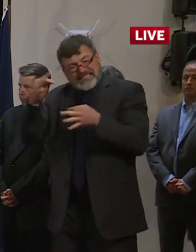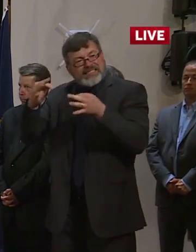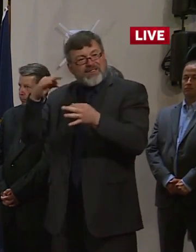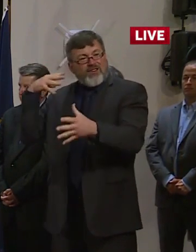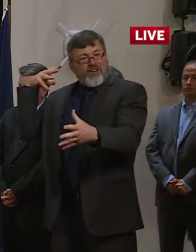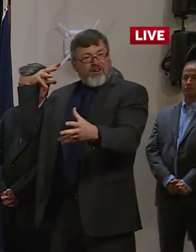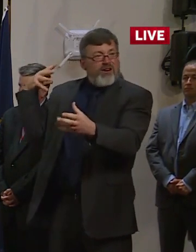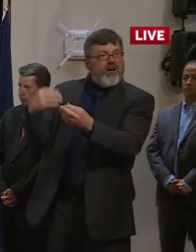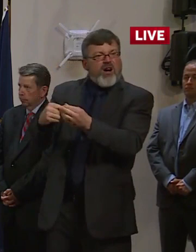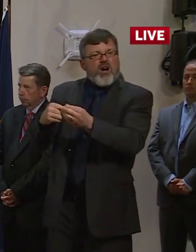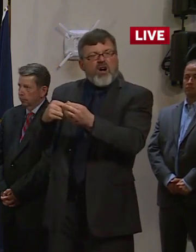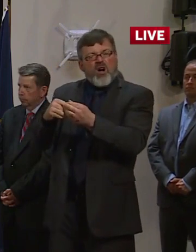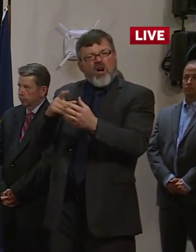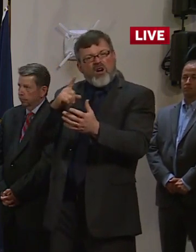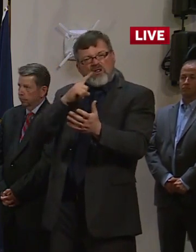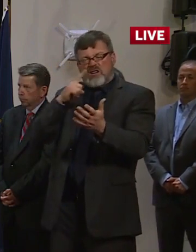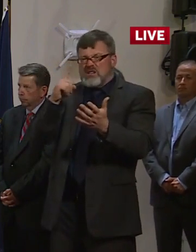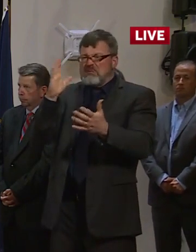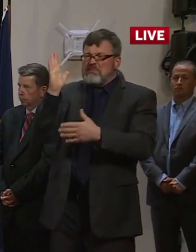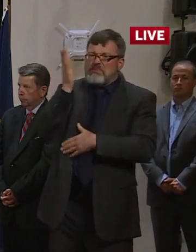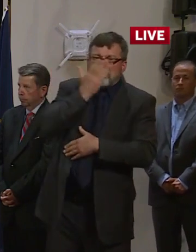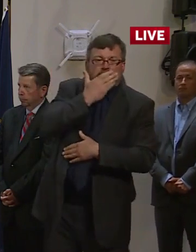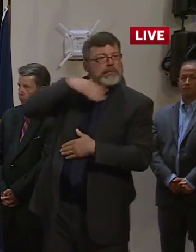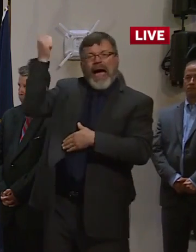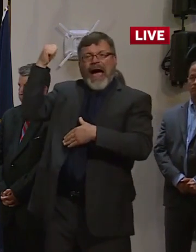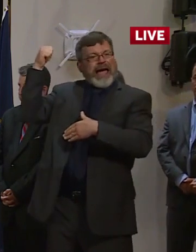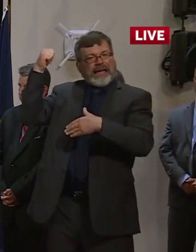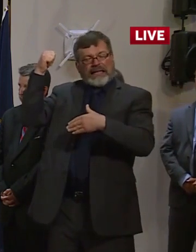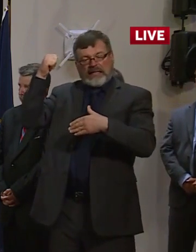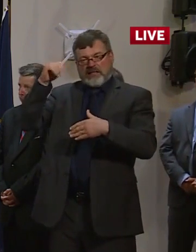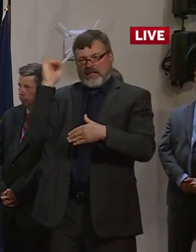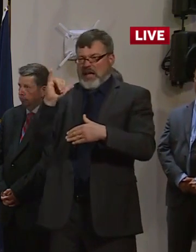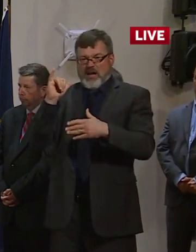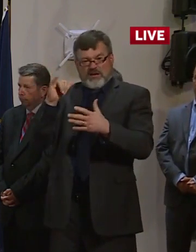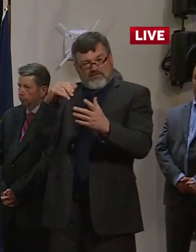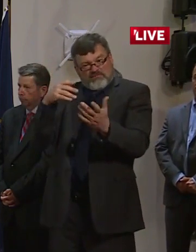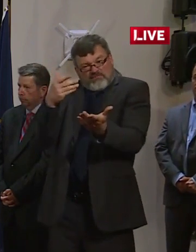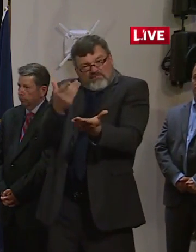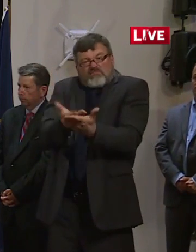LIKE EVERY DECISION THROUGHOUT THE ENDEMIC, IT WAS MEAD WITH